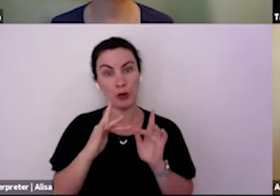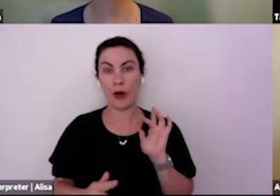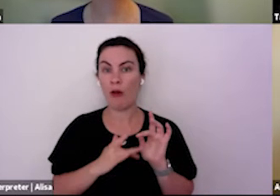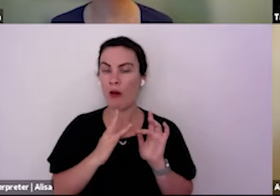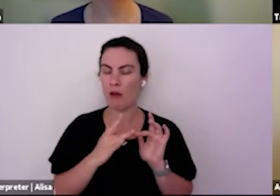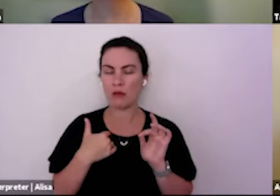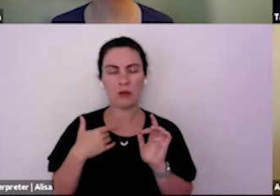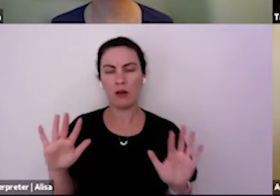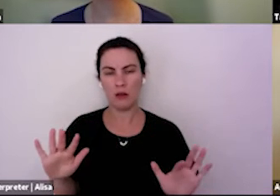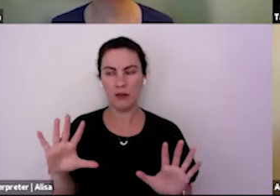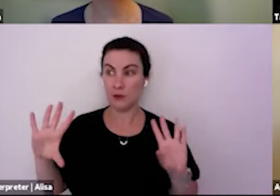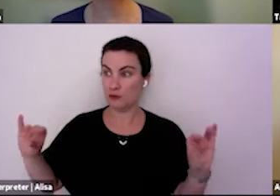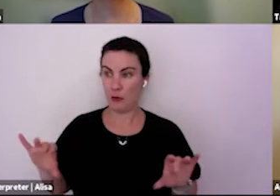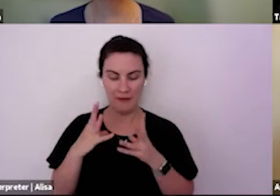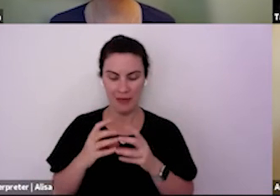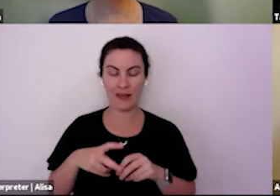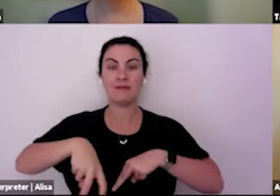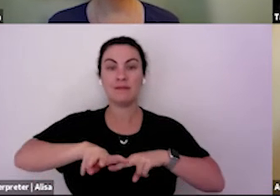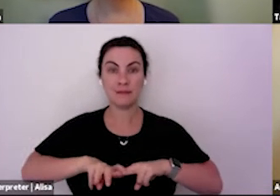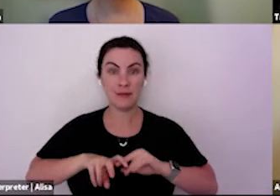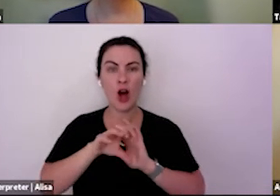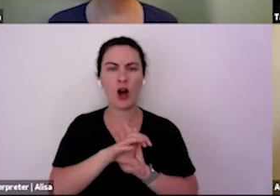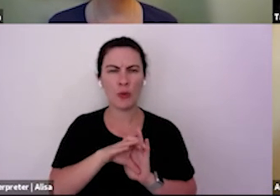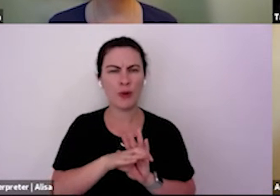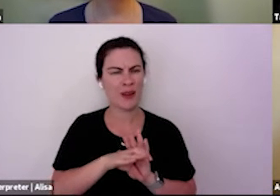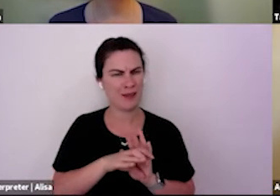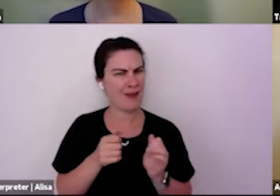I sat down at a computer and I did it and it was a really nice moment.